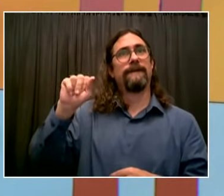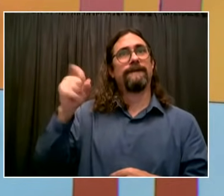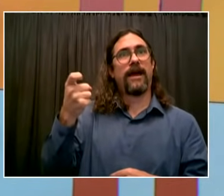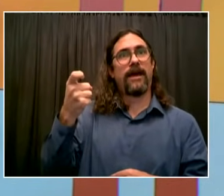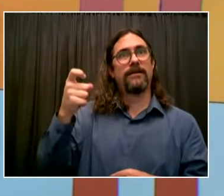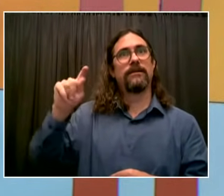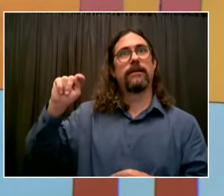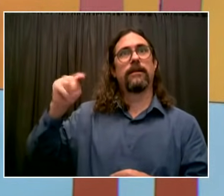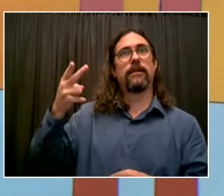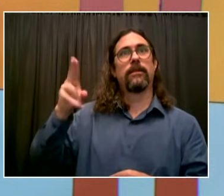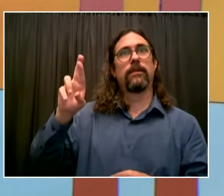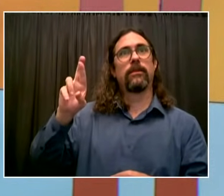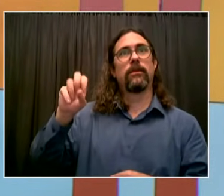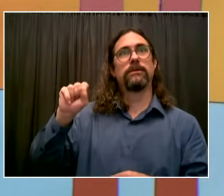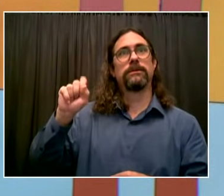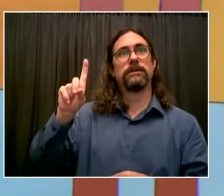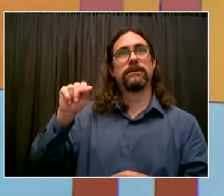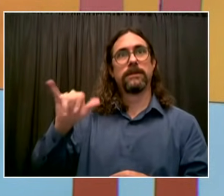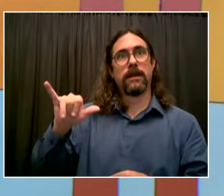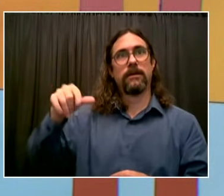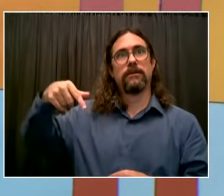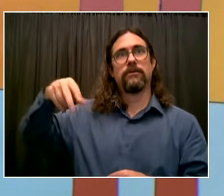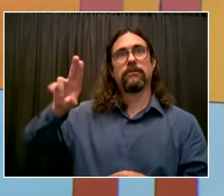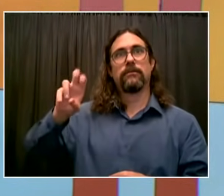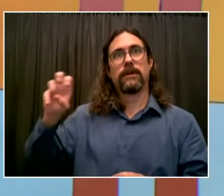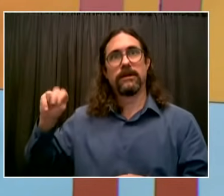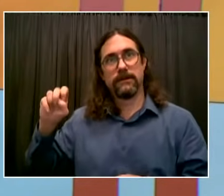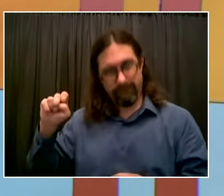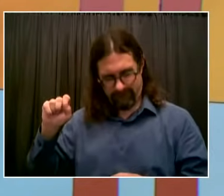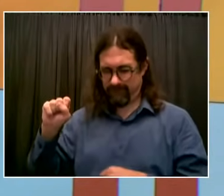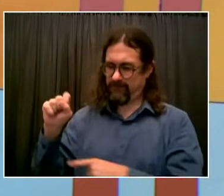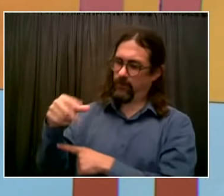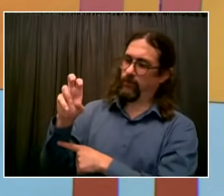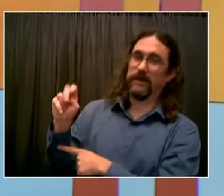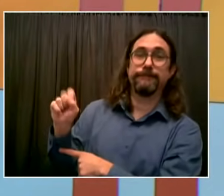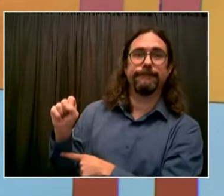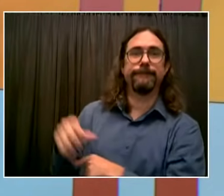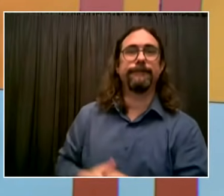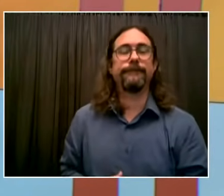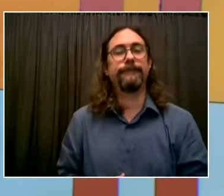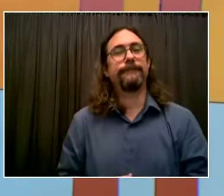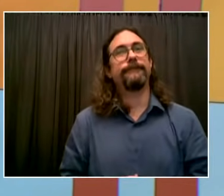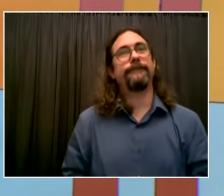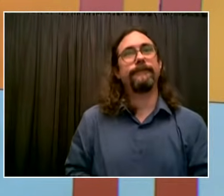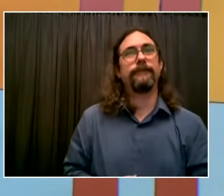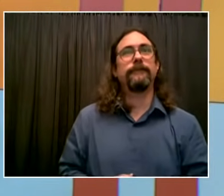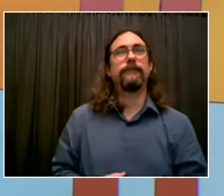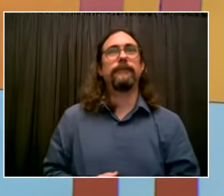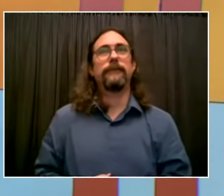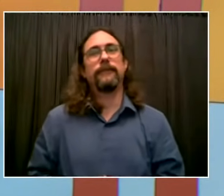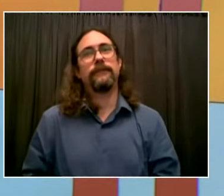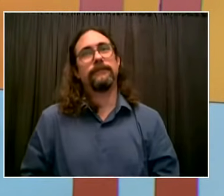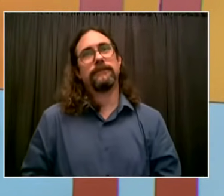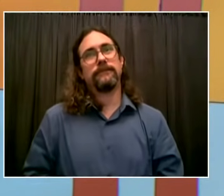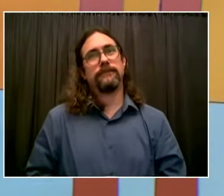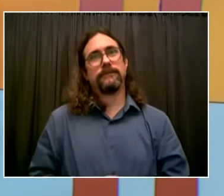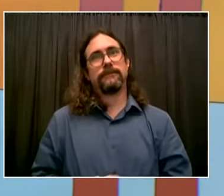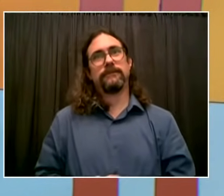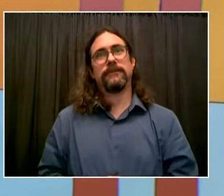CBSNEWORYK.COMVA/XTS OKAY NOW WE WERE■ç ABLE TO CREATE EXTRAORDINARY PROGRESS ON VACCINATION, WHICH HAS LOWERED T HEIMPACT OF COVID IN THE CITY,